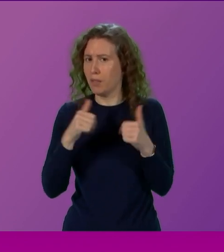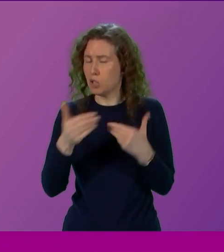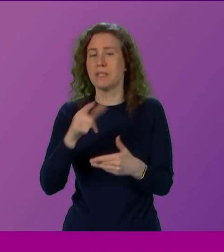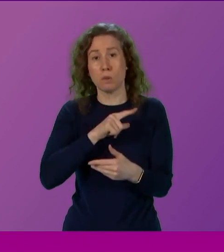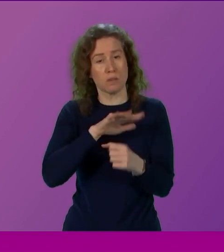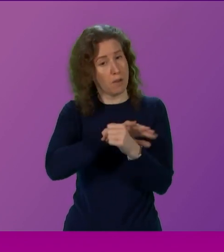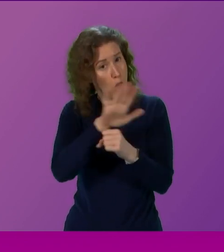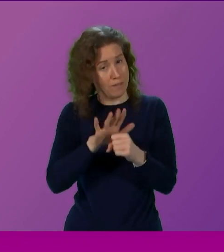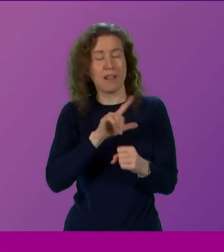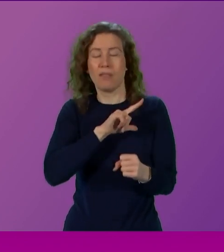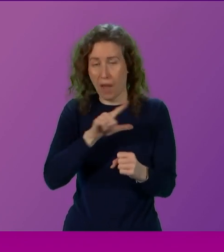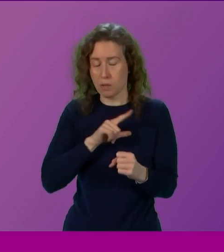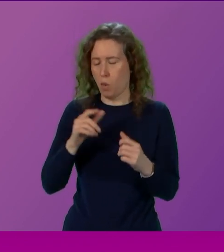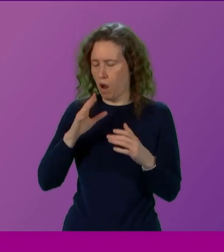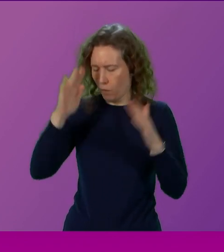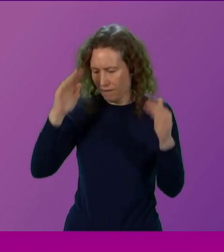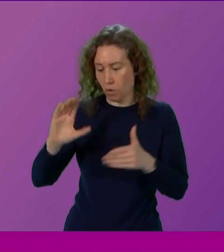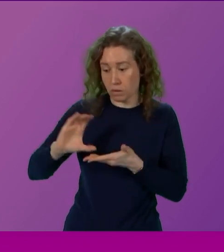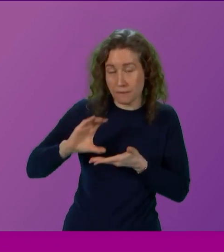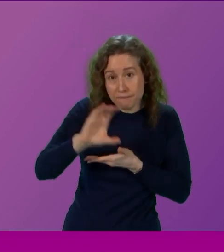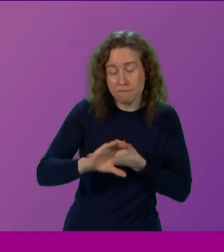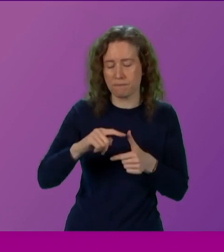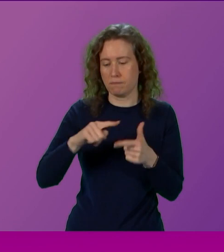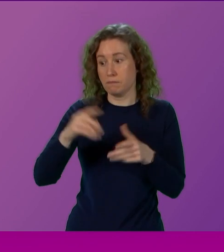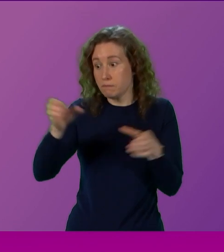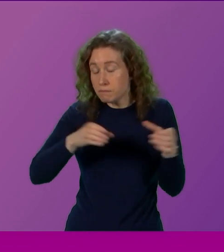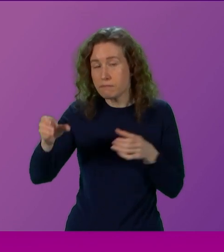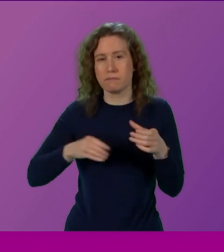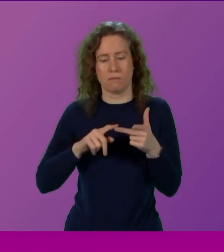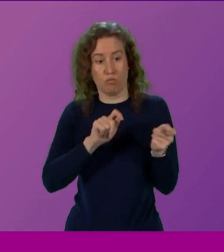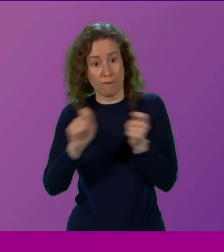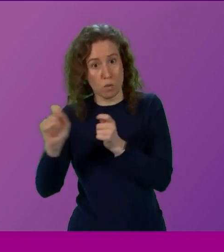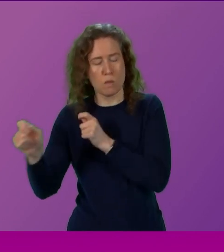focusing on investment, recruitment and reform to help tackle those challenges.